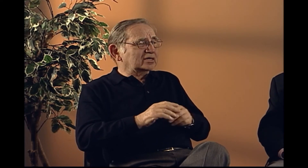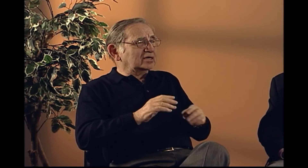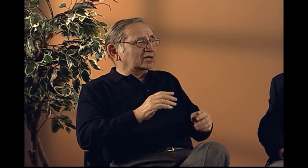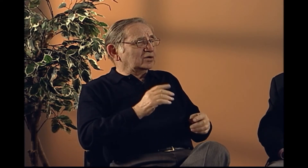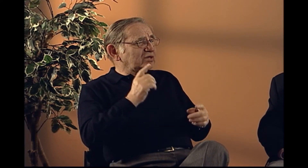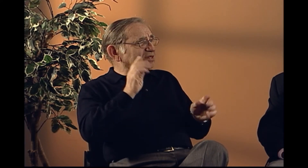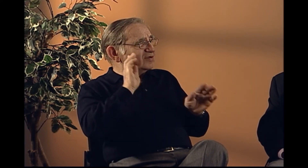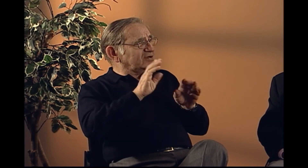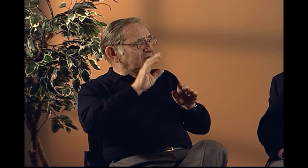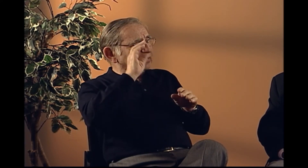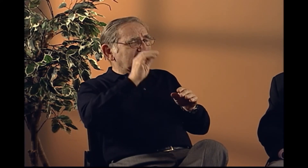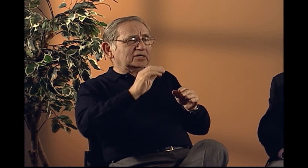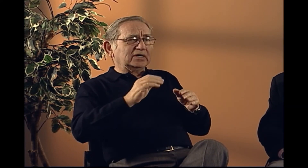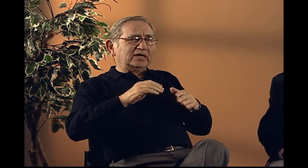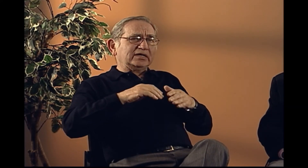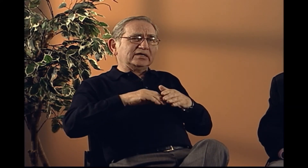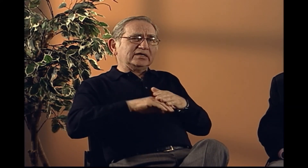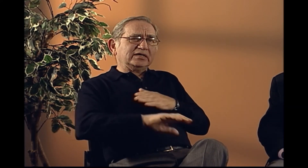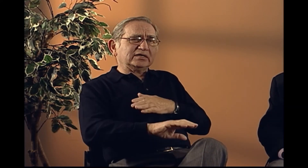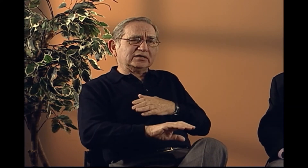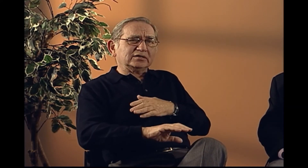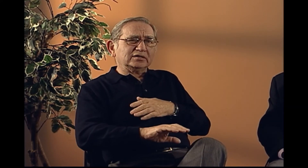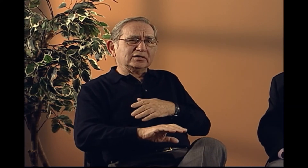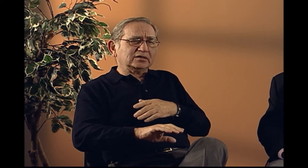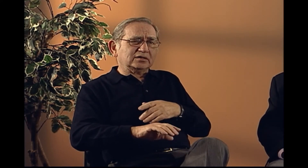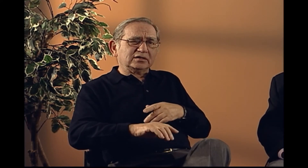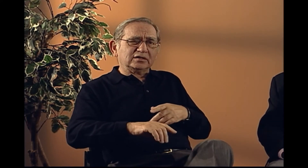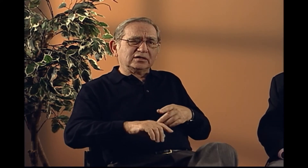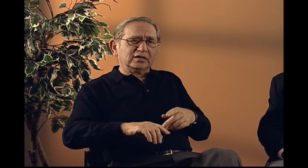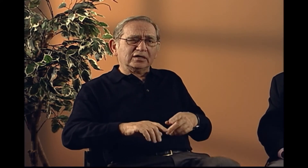Would often have a New Year's Eve party.